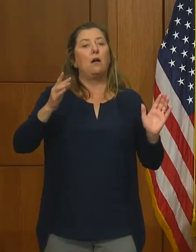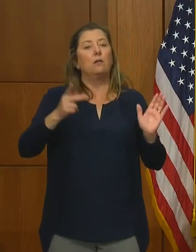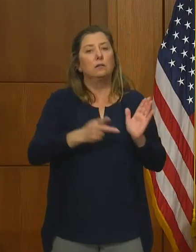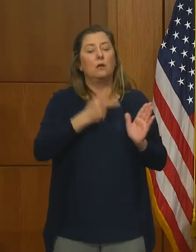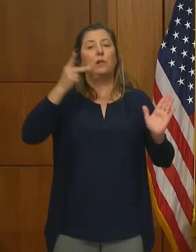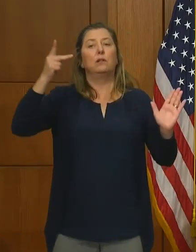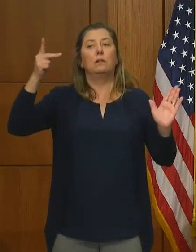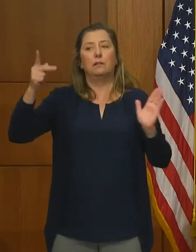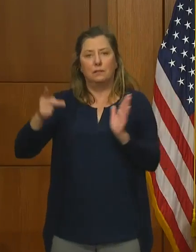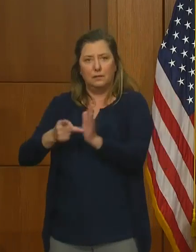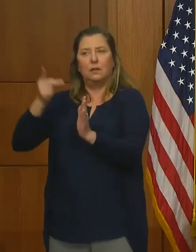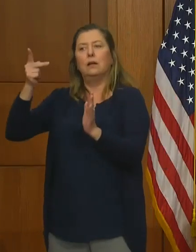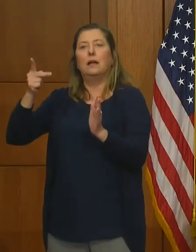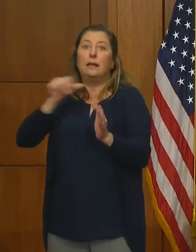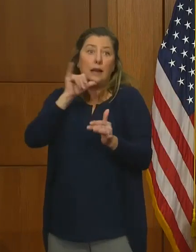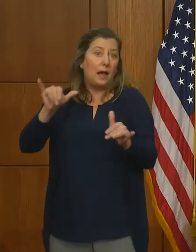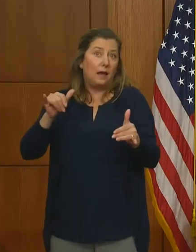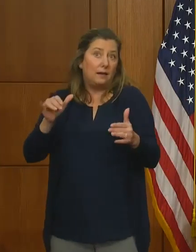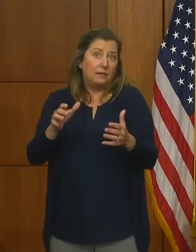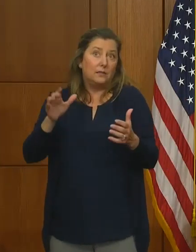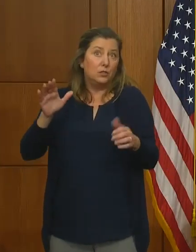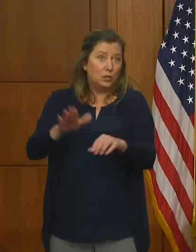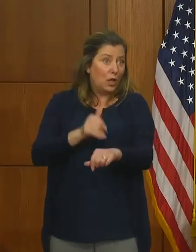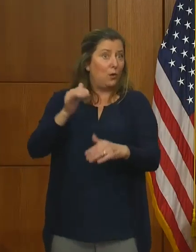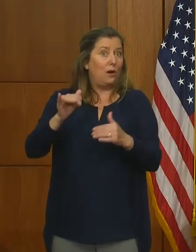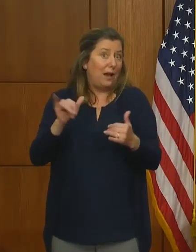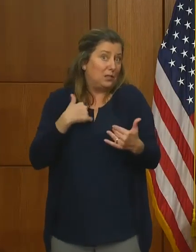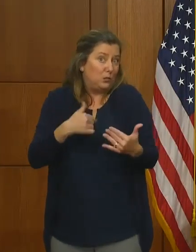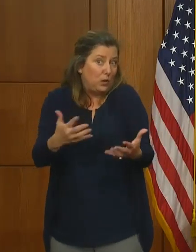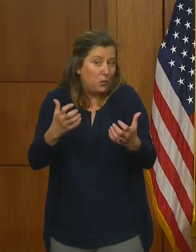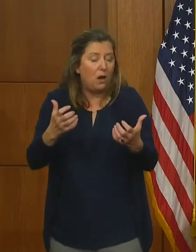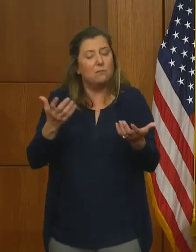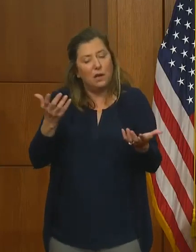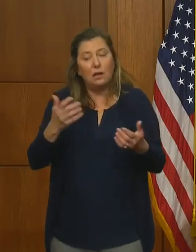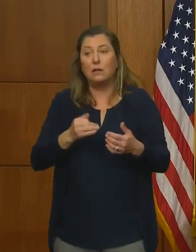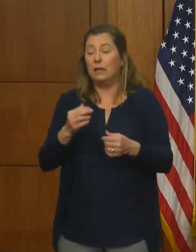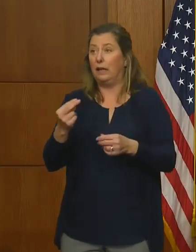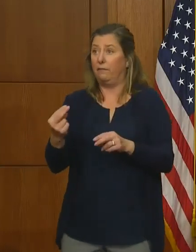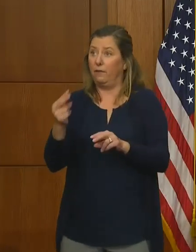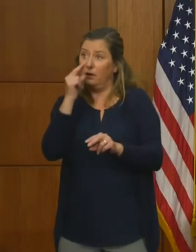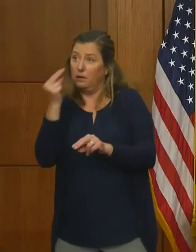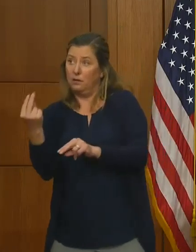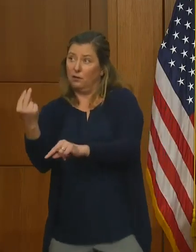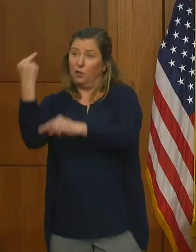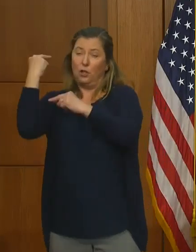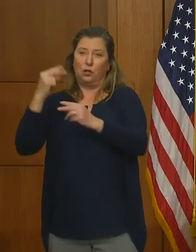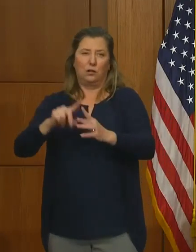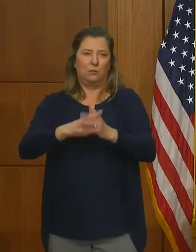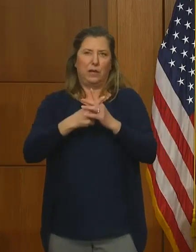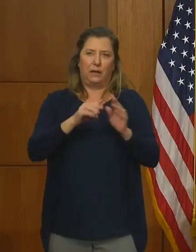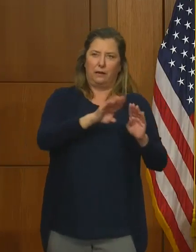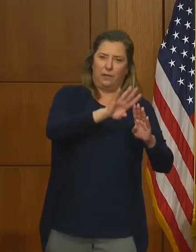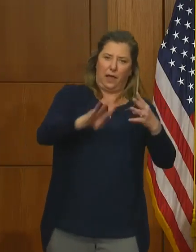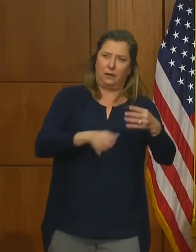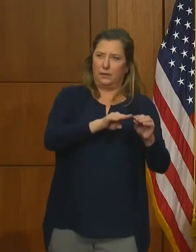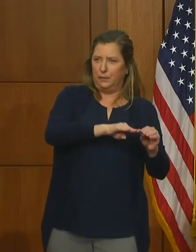TO WORK ON WHICH IS A GOOD